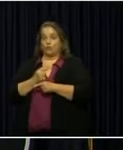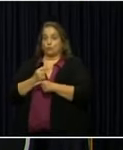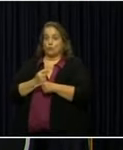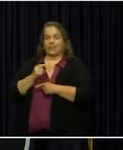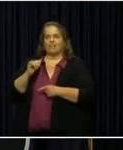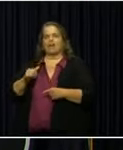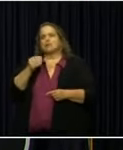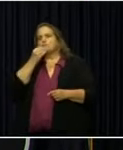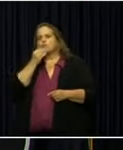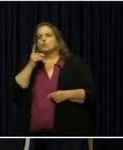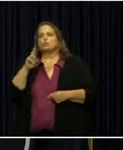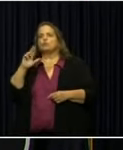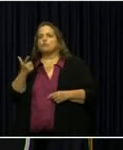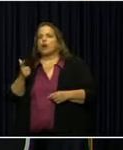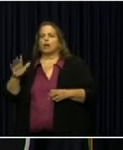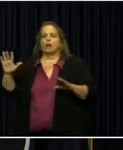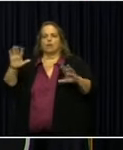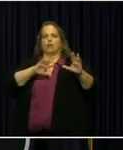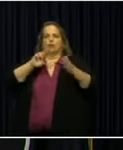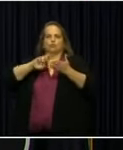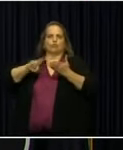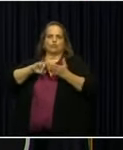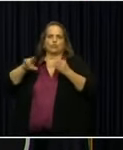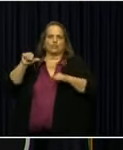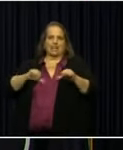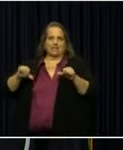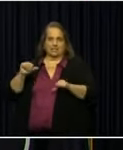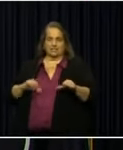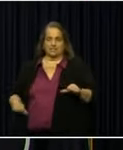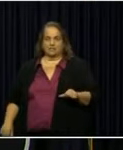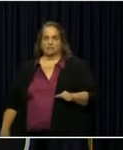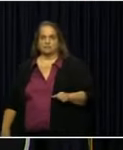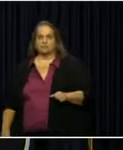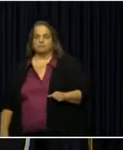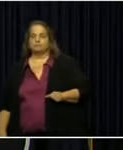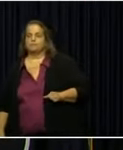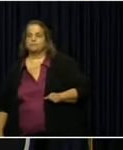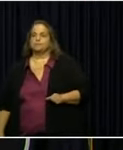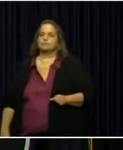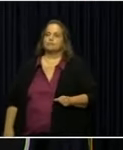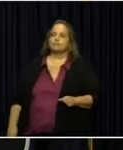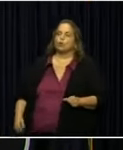DIFFERENT. WE'LL STILL BE ENGAGING IF THERE'S NOT ONE IN SOCIAL DISTANCING, NOT TO THE EXTREME